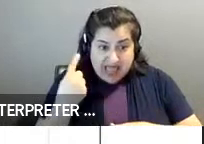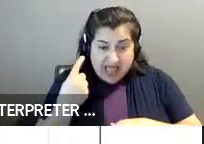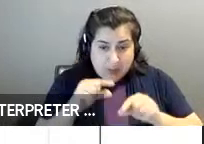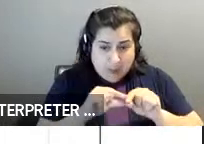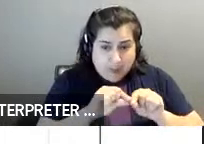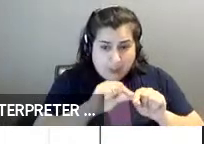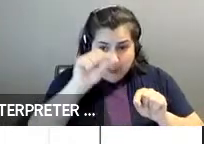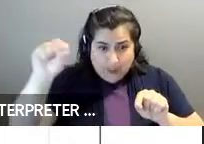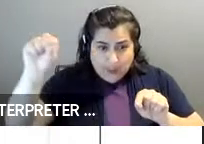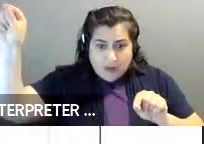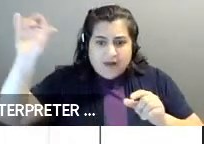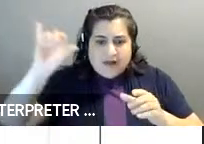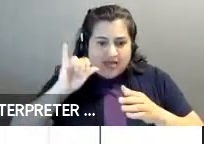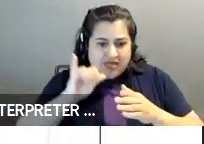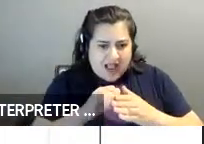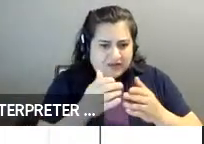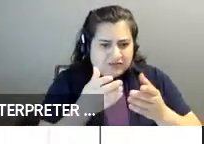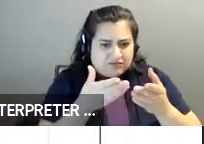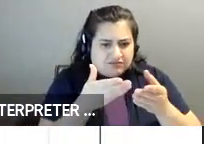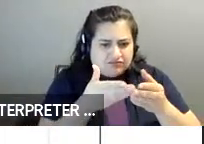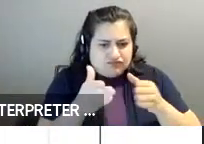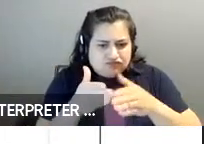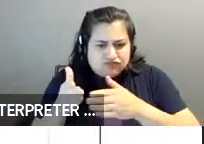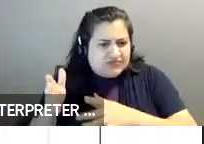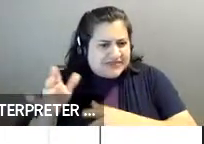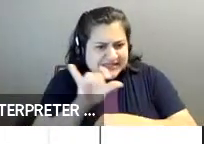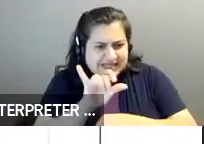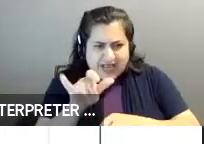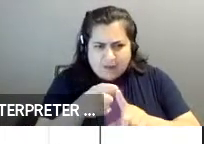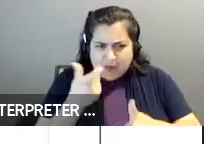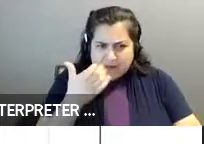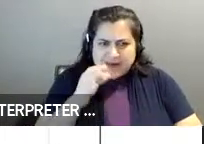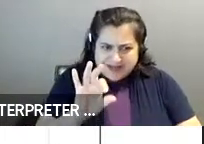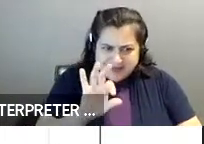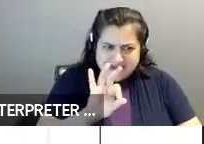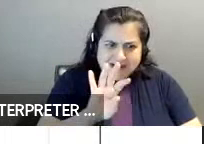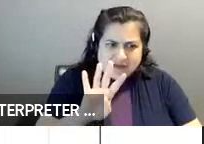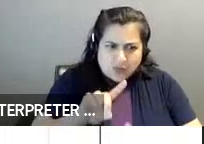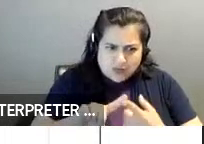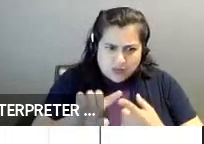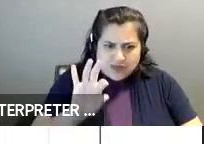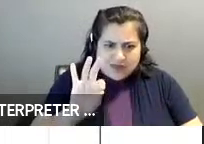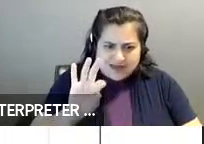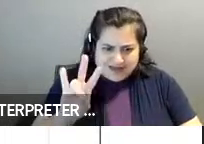weighted sample from the 1994-97 study.